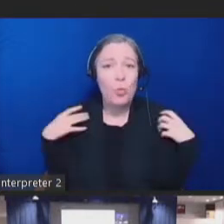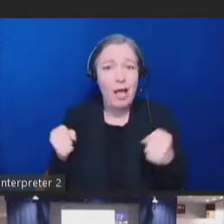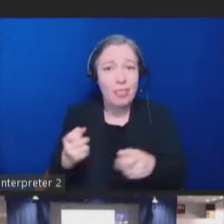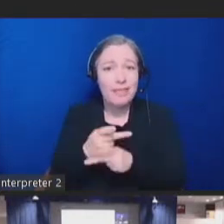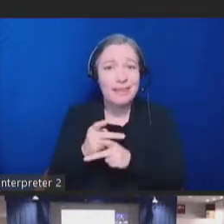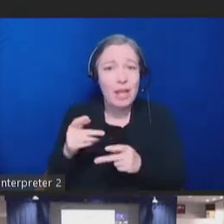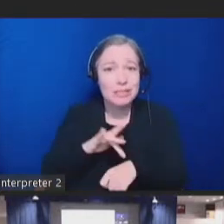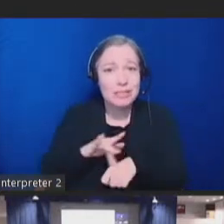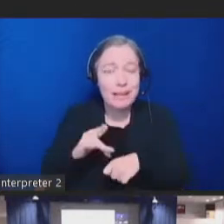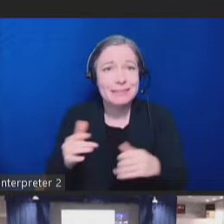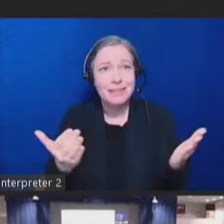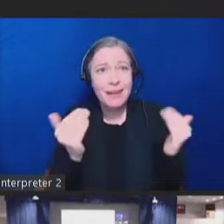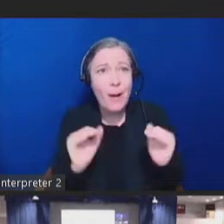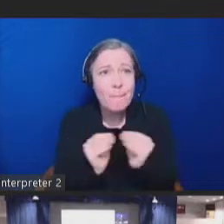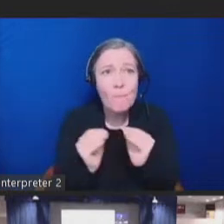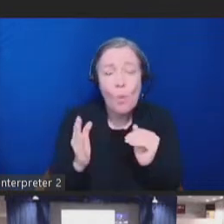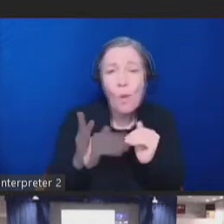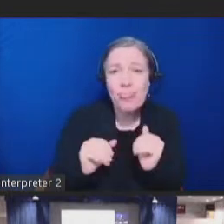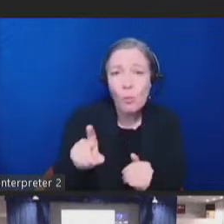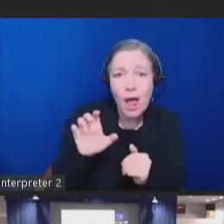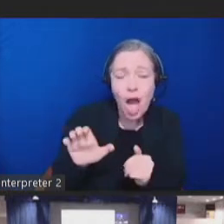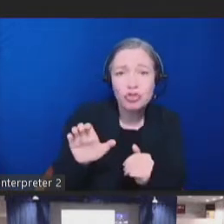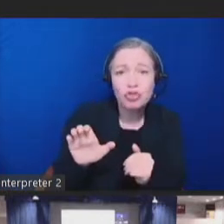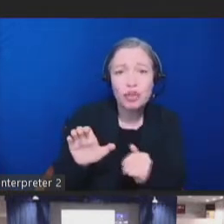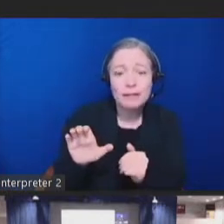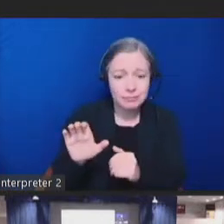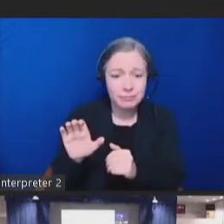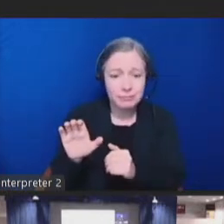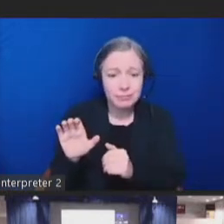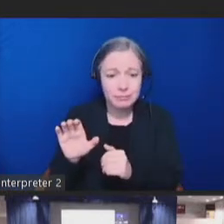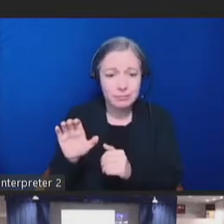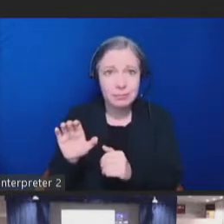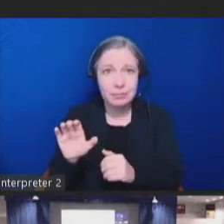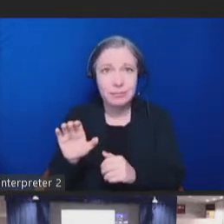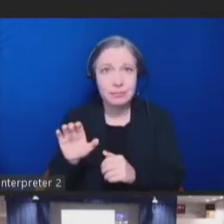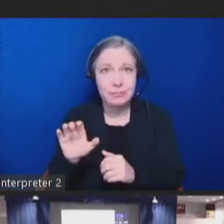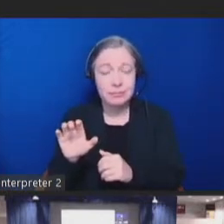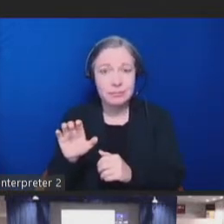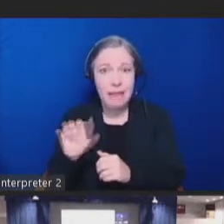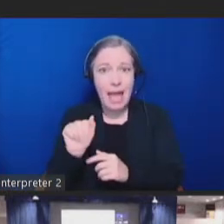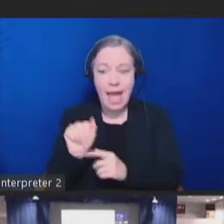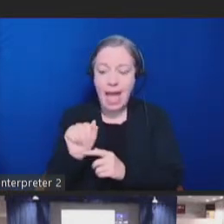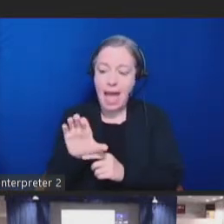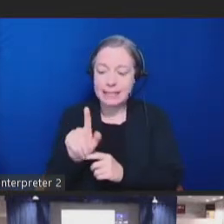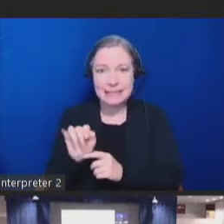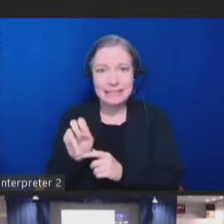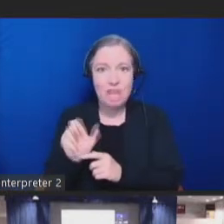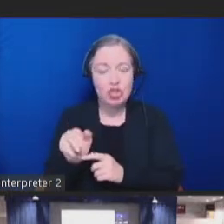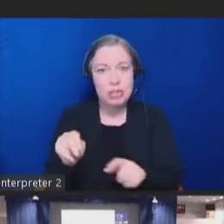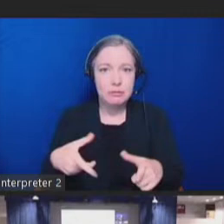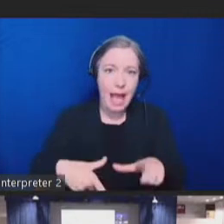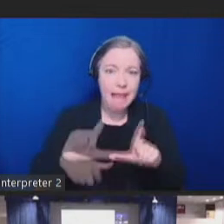a hundred activations with 75 influencers, resulting in nearly 4 billion impressions.